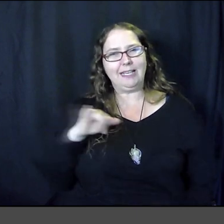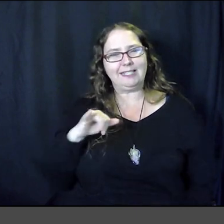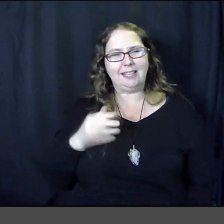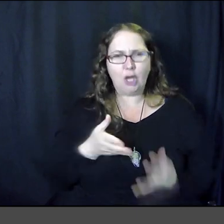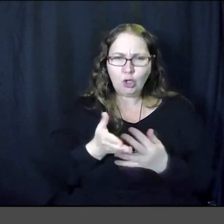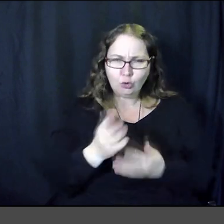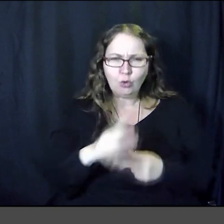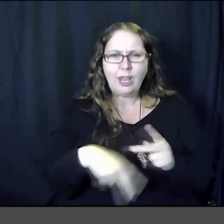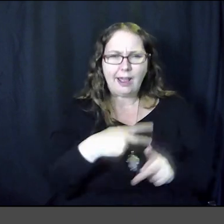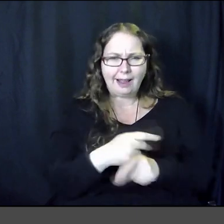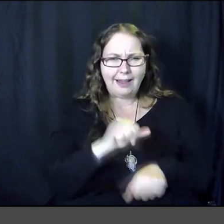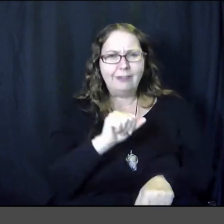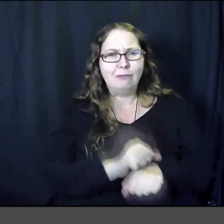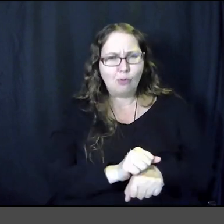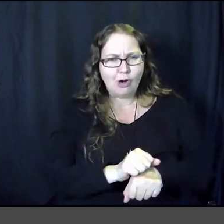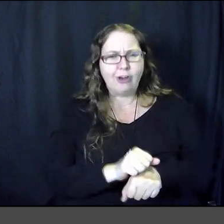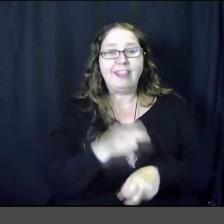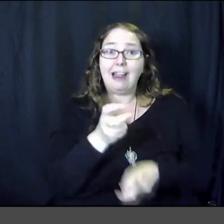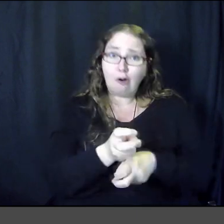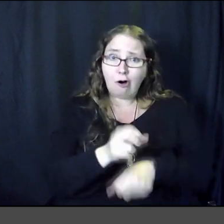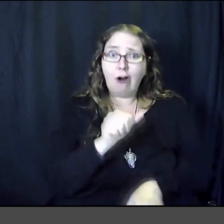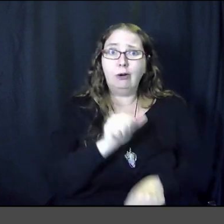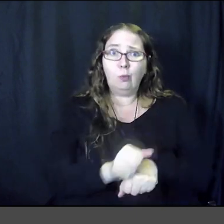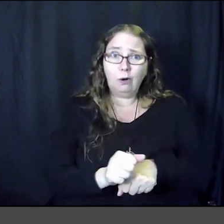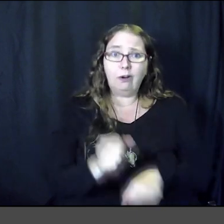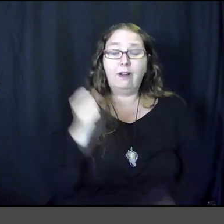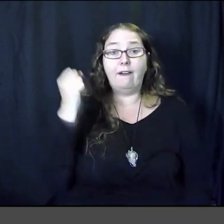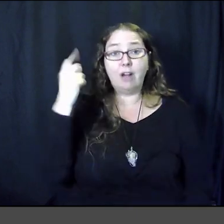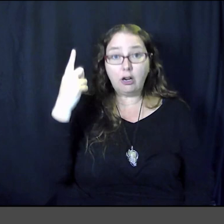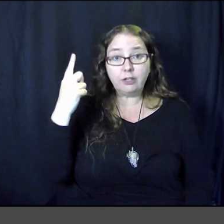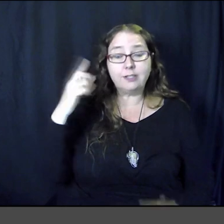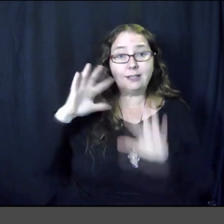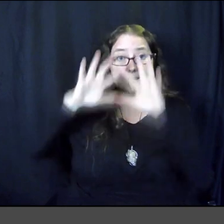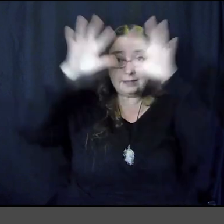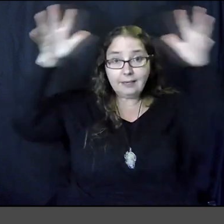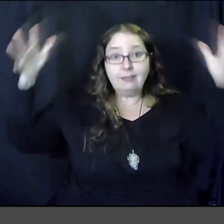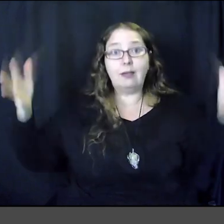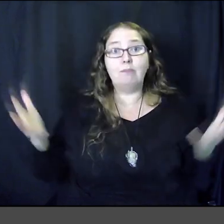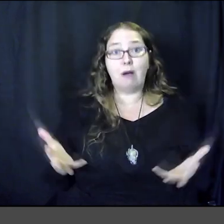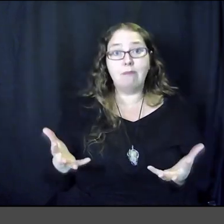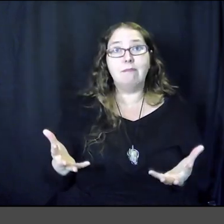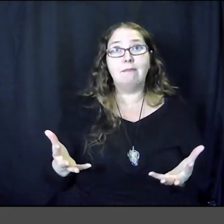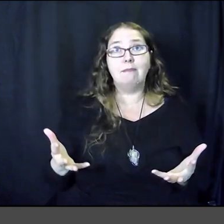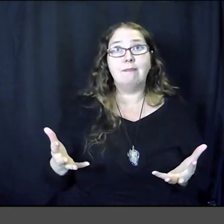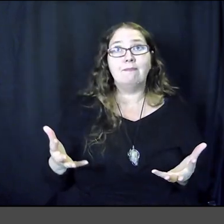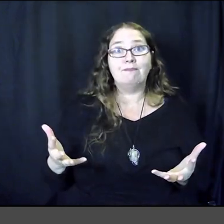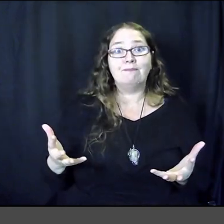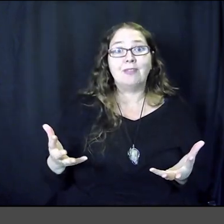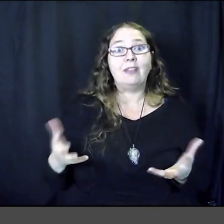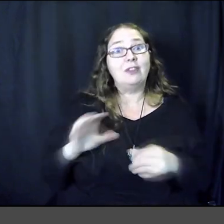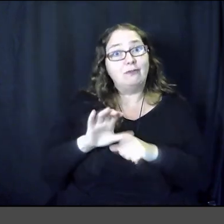OF OF UNDERSTANDING THE, UNDERSTANDING THE FORCES THAT BROUGHT US TO THIS POINT